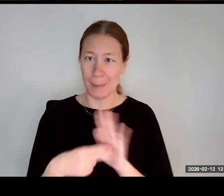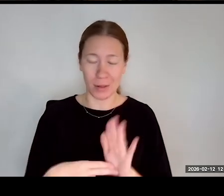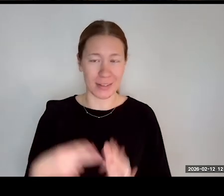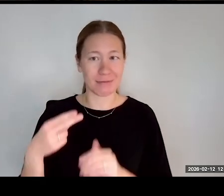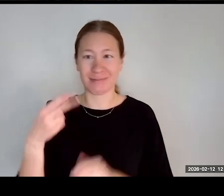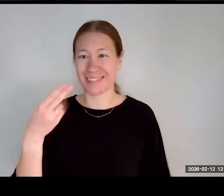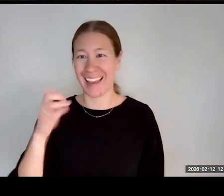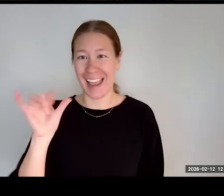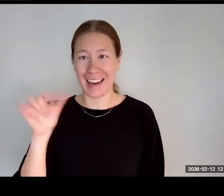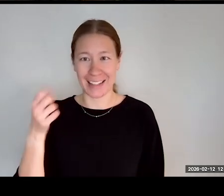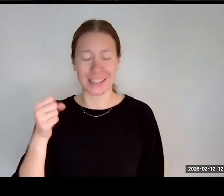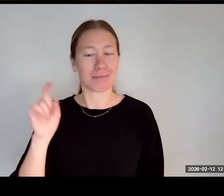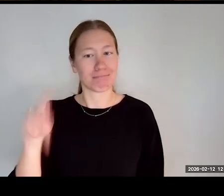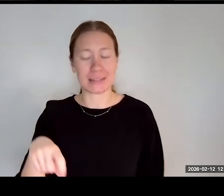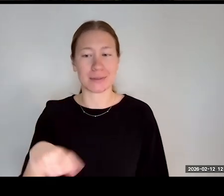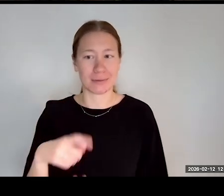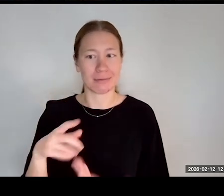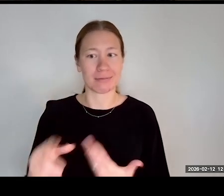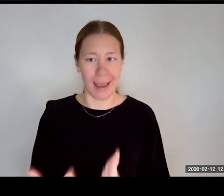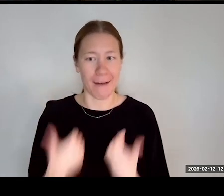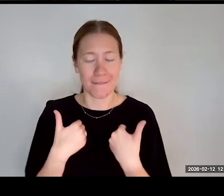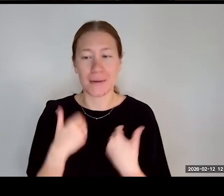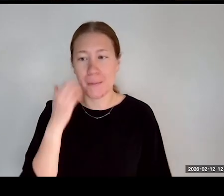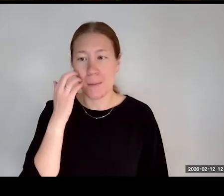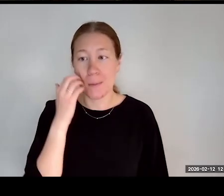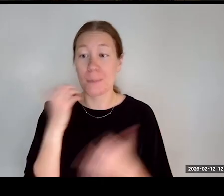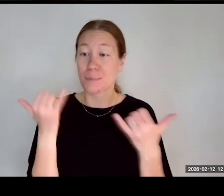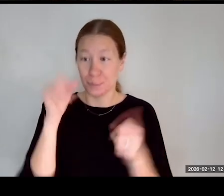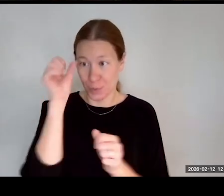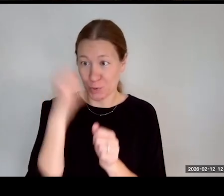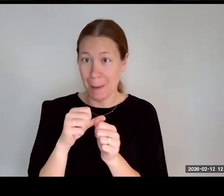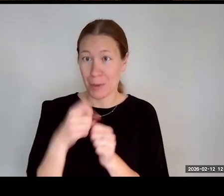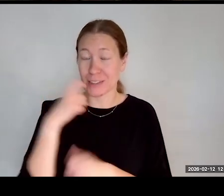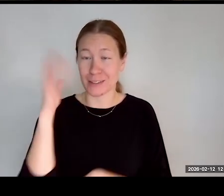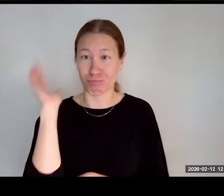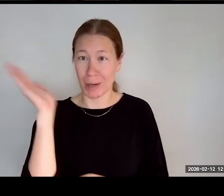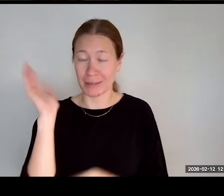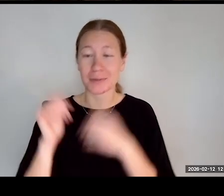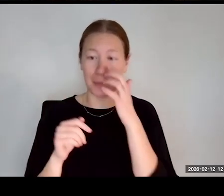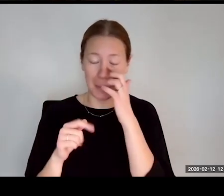So with my document title, remember from the presentation, I want this to be a heading level one